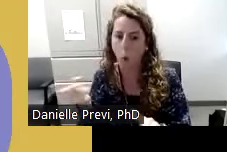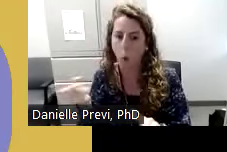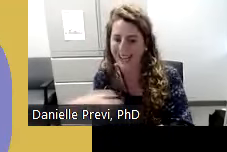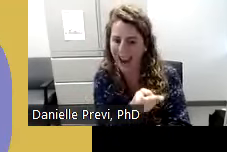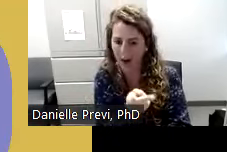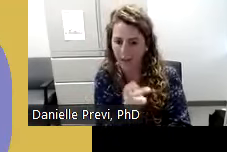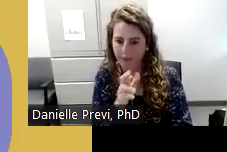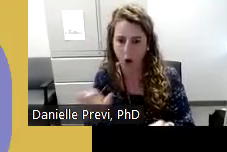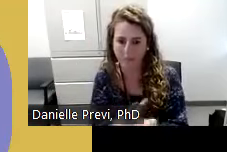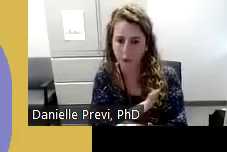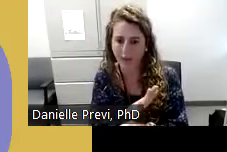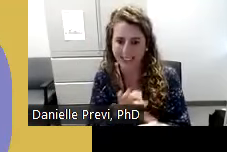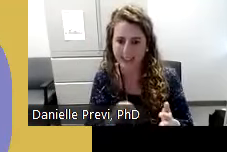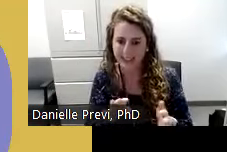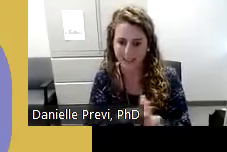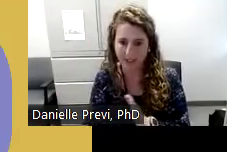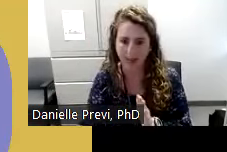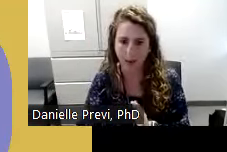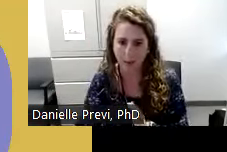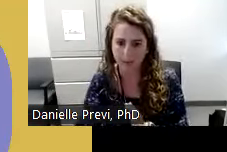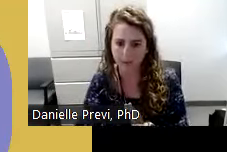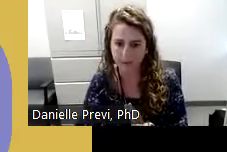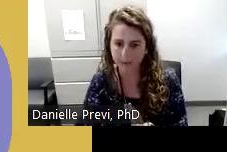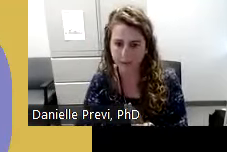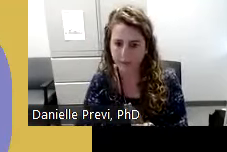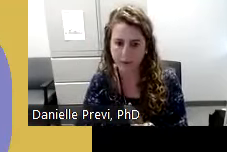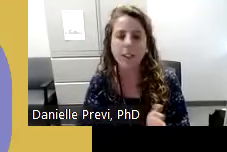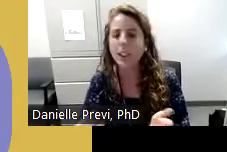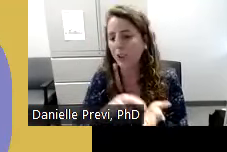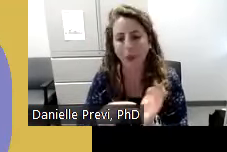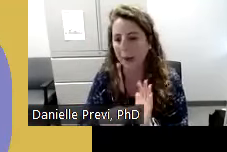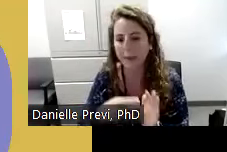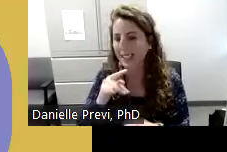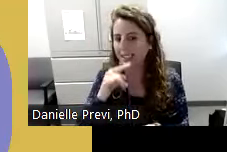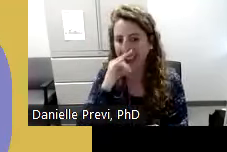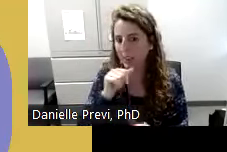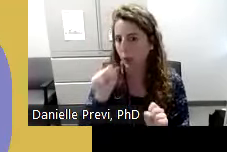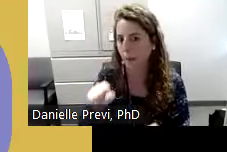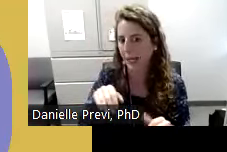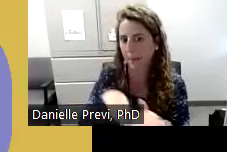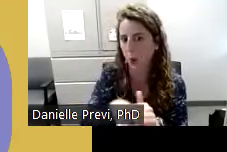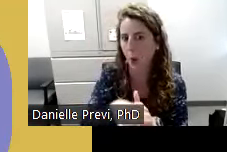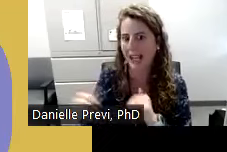mondini means its only half. So essentially, you have only half of the cochlea